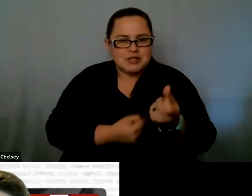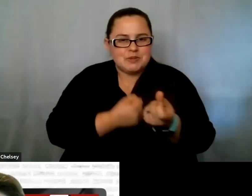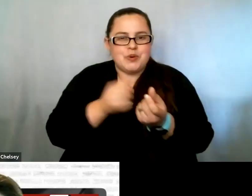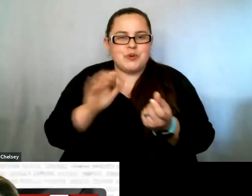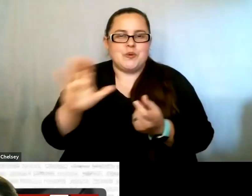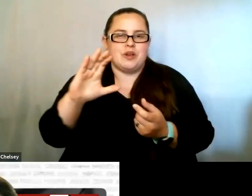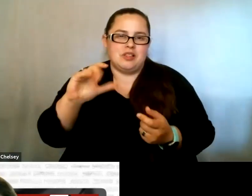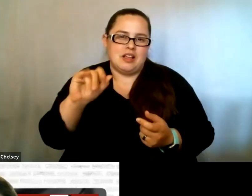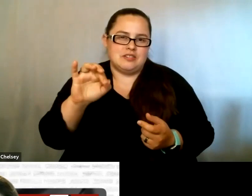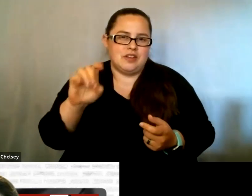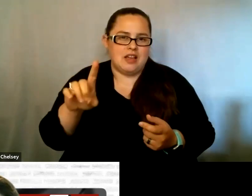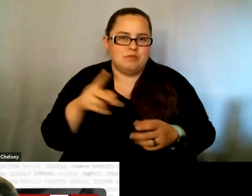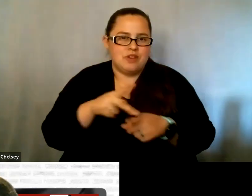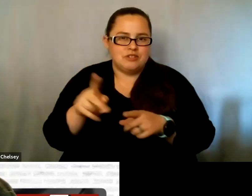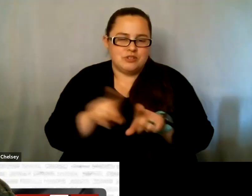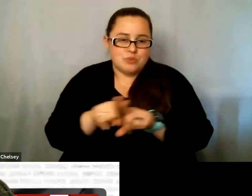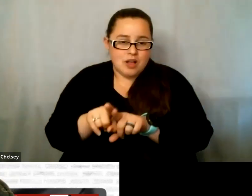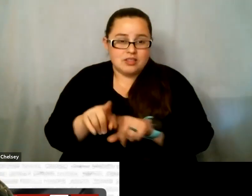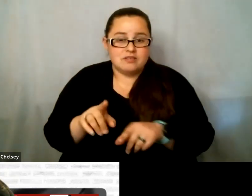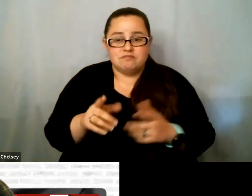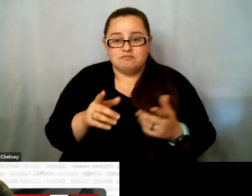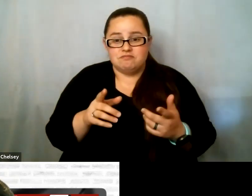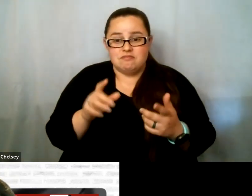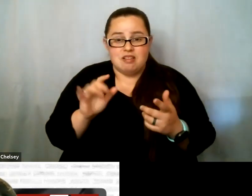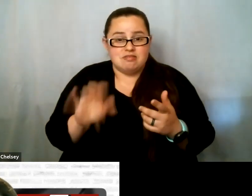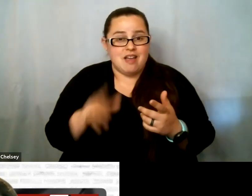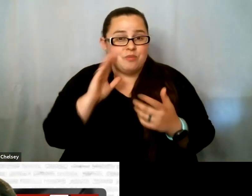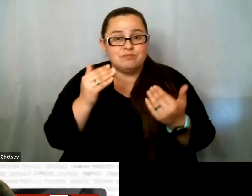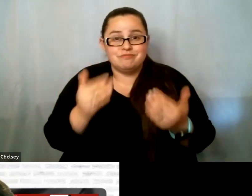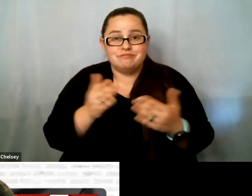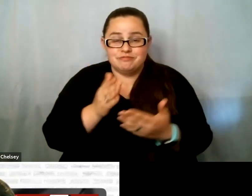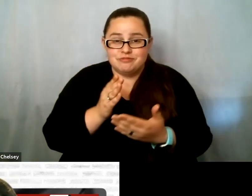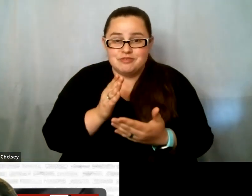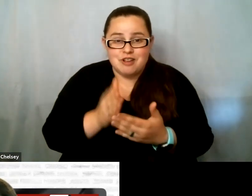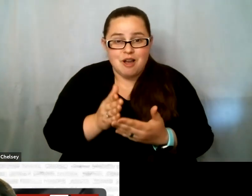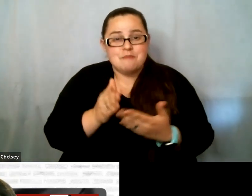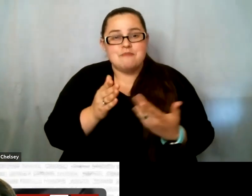professionals as well. With that, we will go ahead and end it Enjoy your weekend. We're